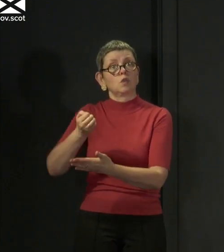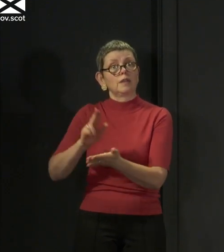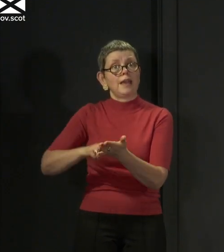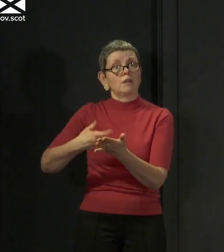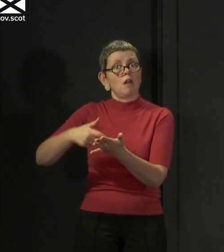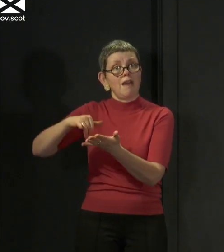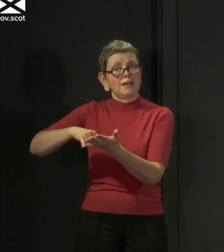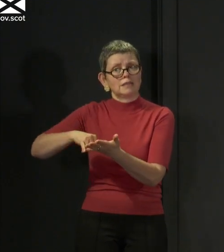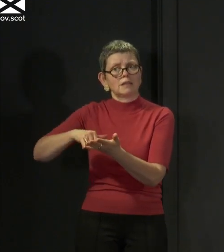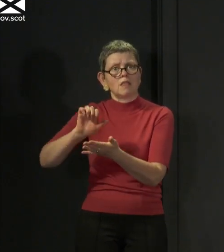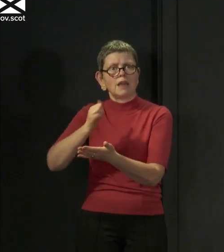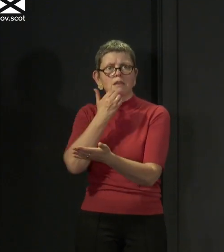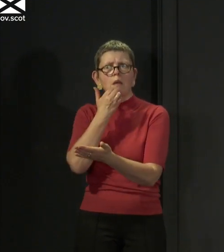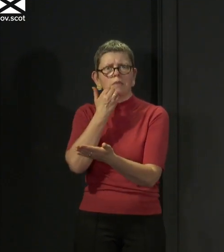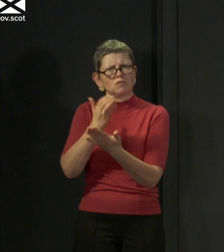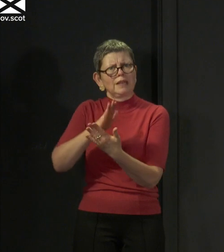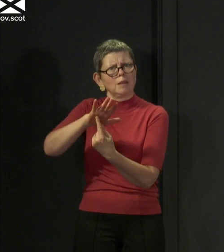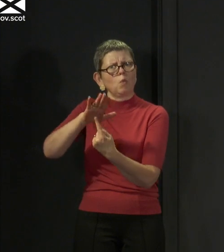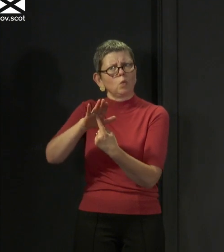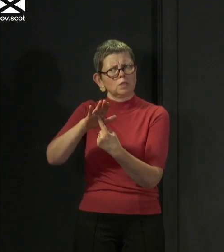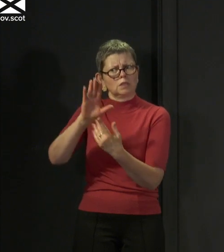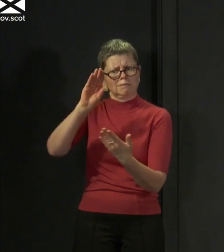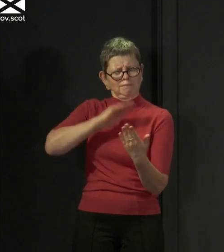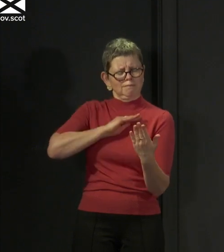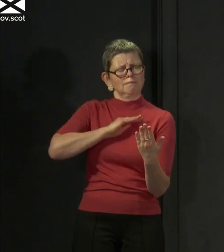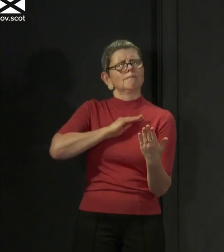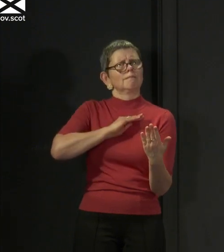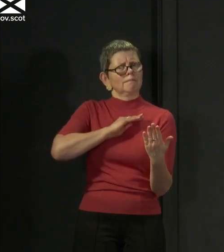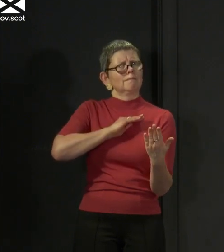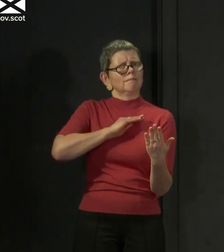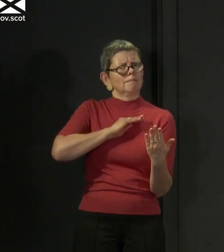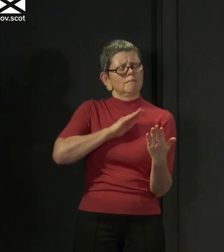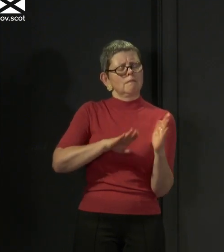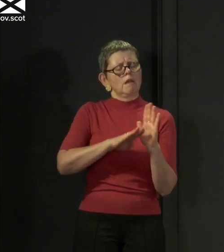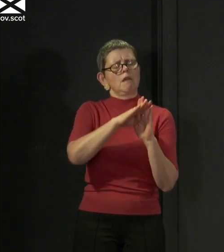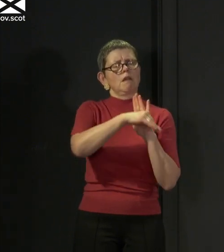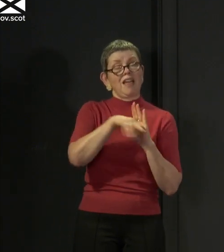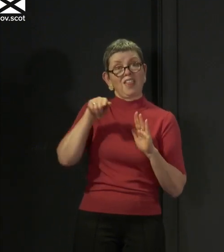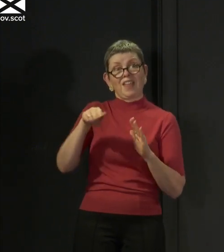week has continued. You know, the data has to inform out decisions. Ultimately it's people